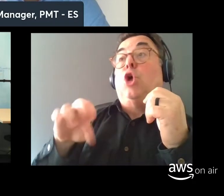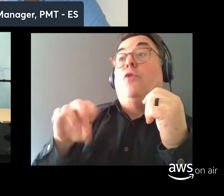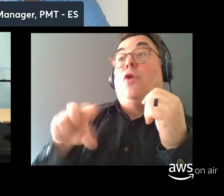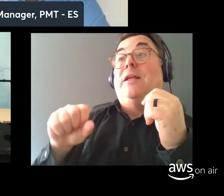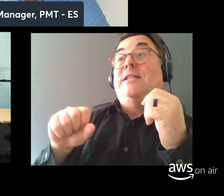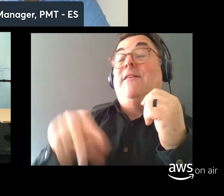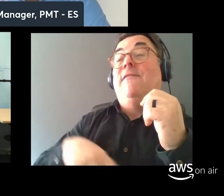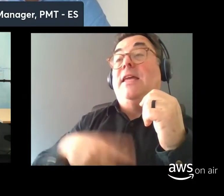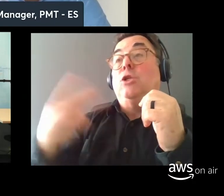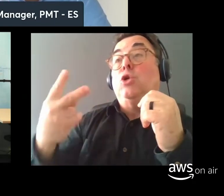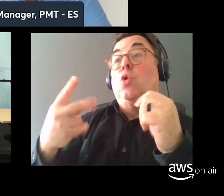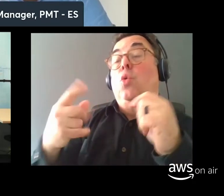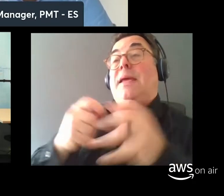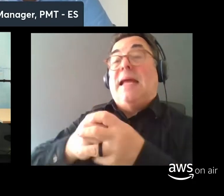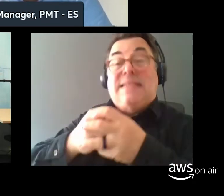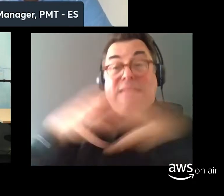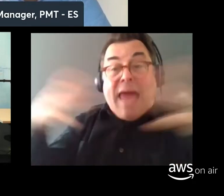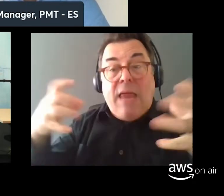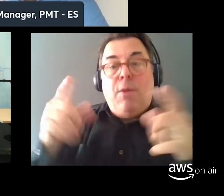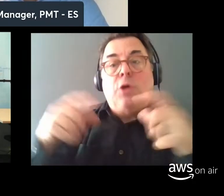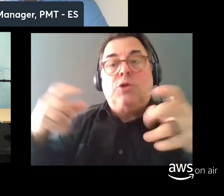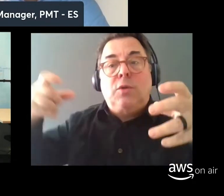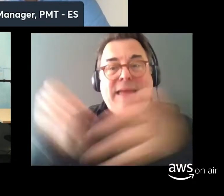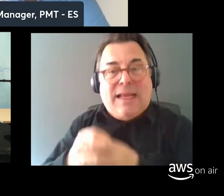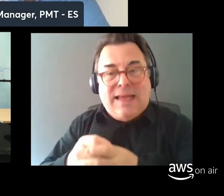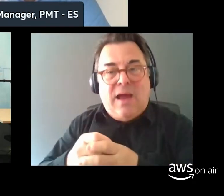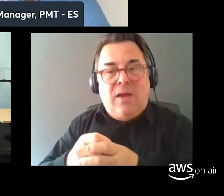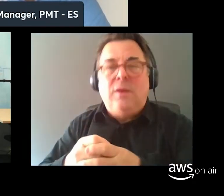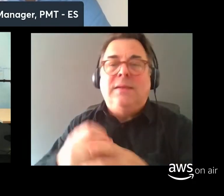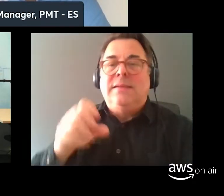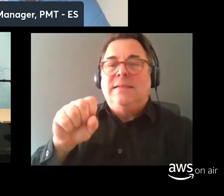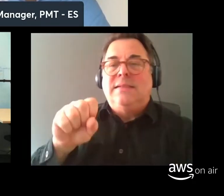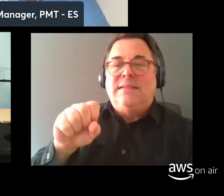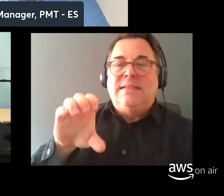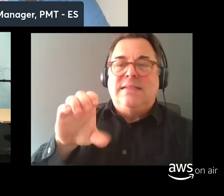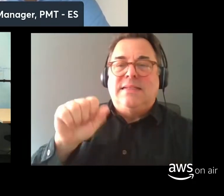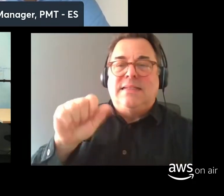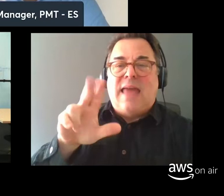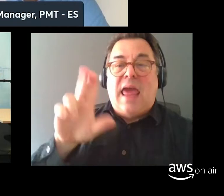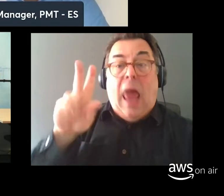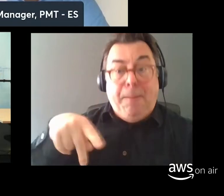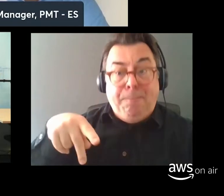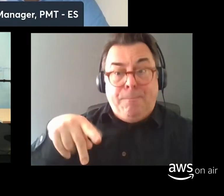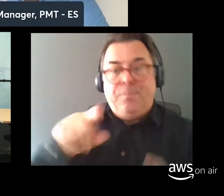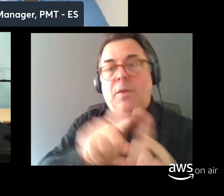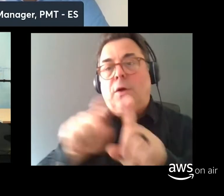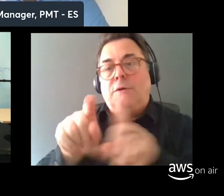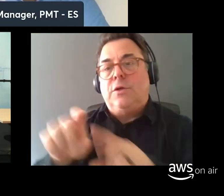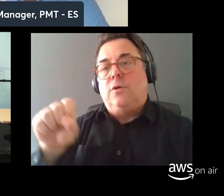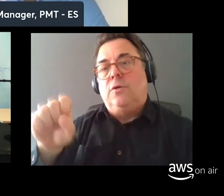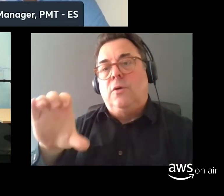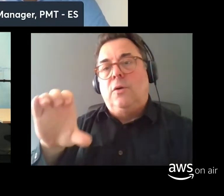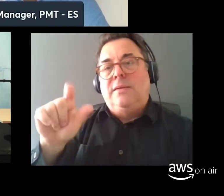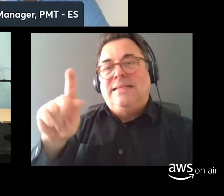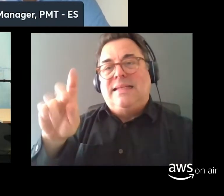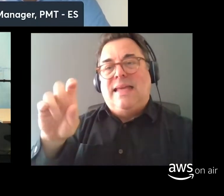Oh nice. - We're careful about it. We are careful about it. That we don't end up scaling down too quickly,